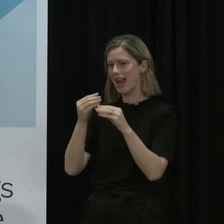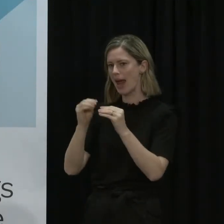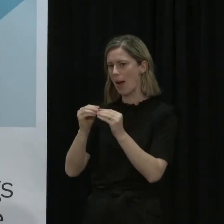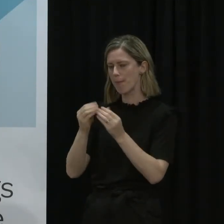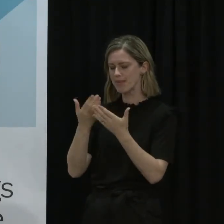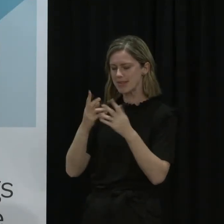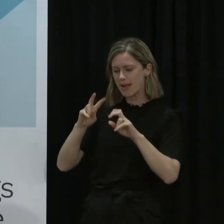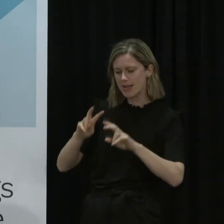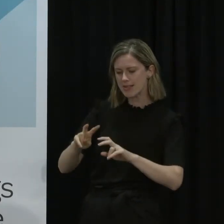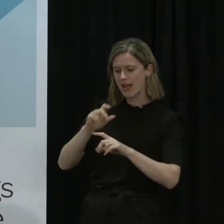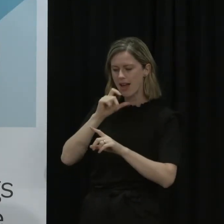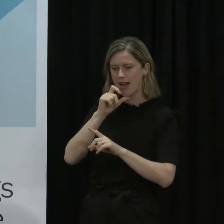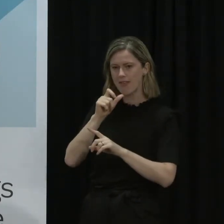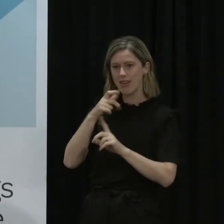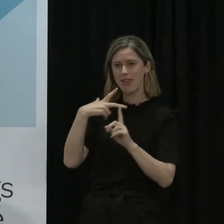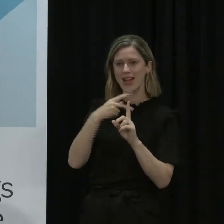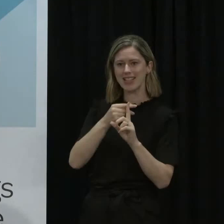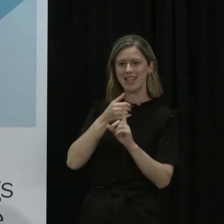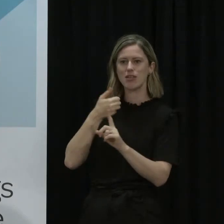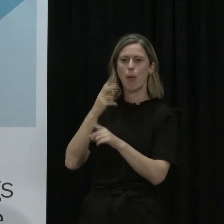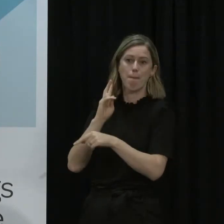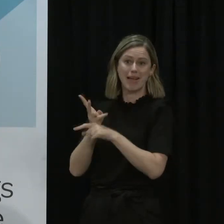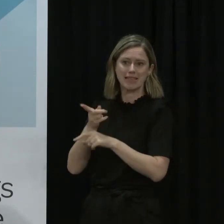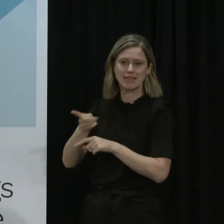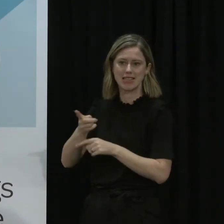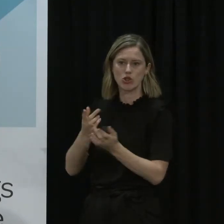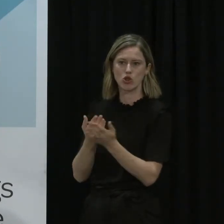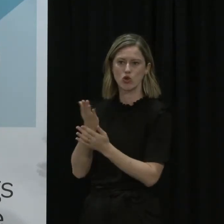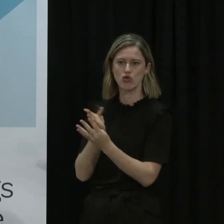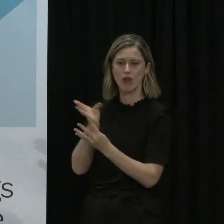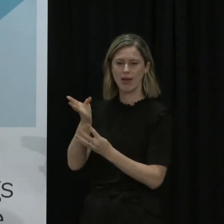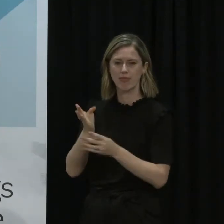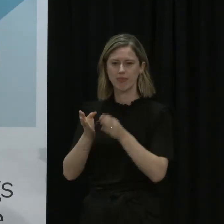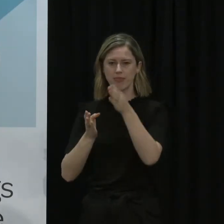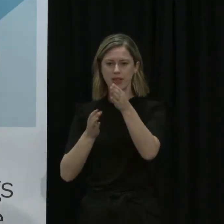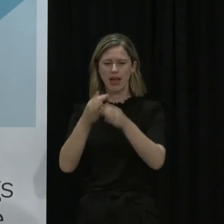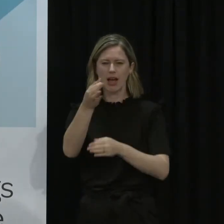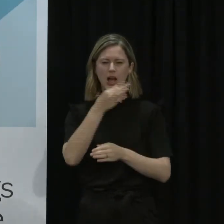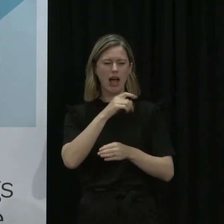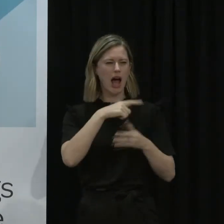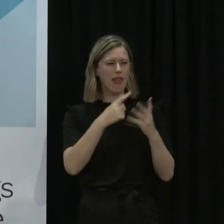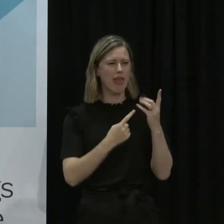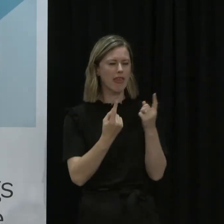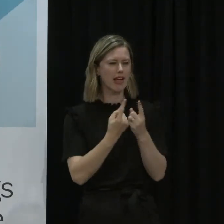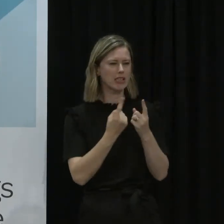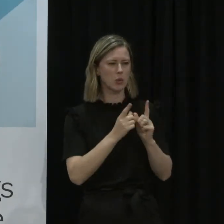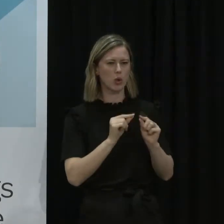it has on severity of disease